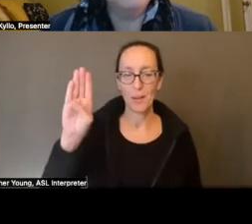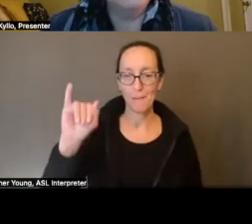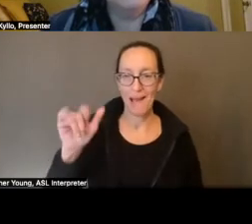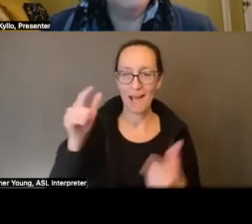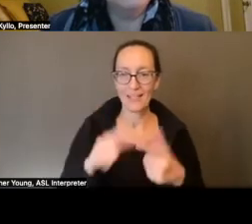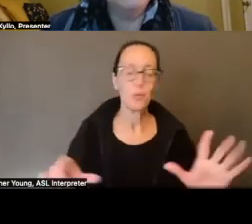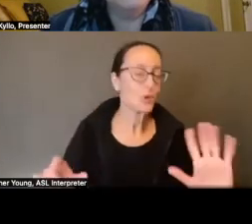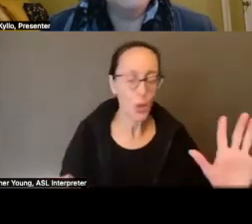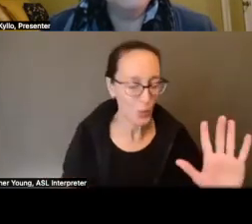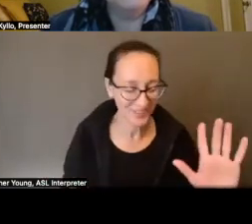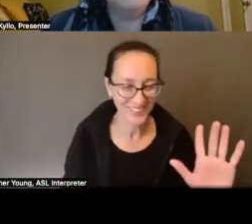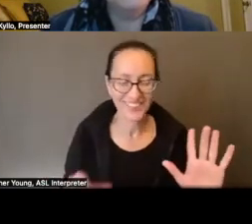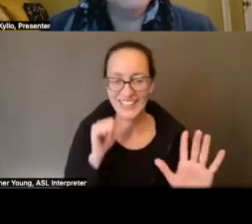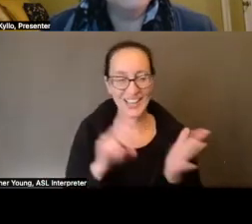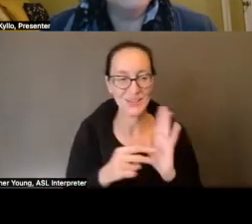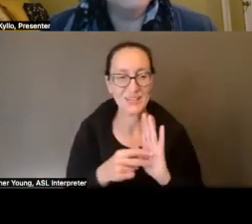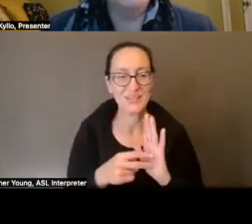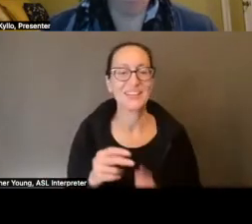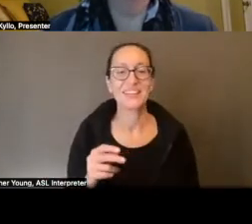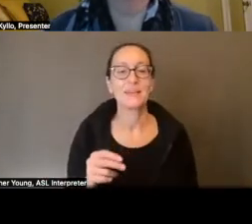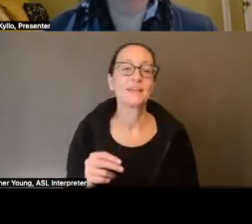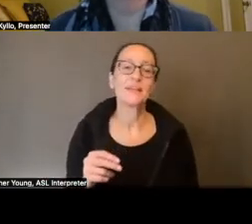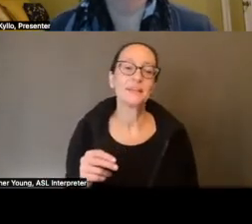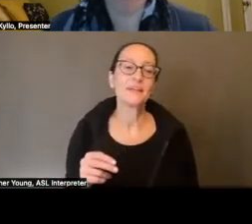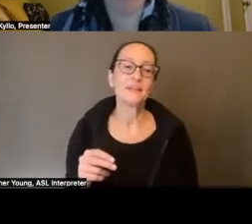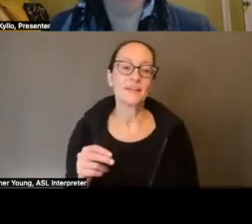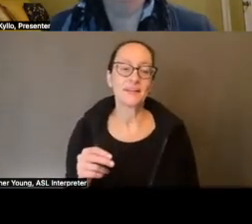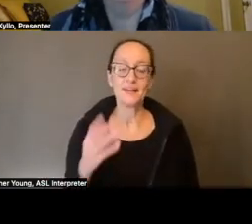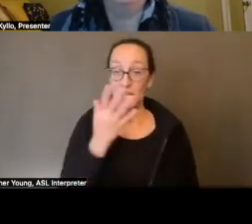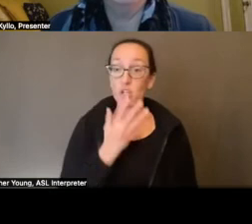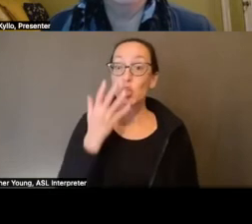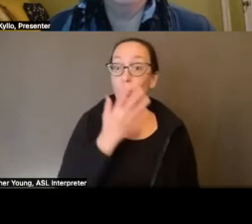Cueing is just the mode of communication for spoken English.